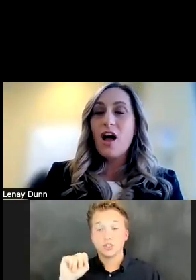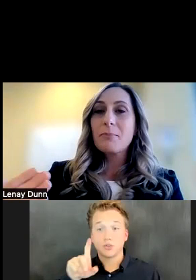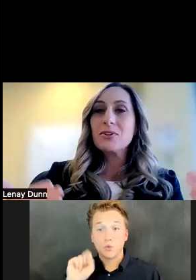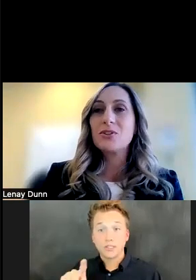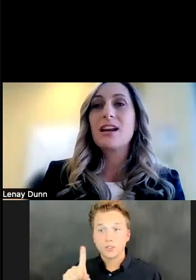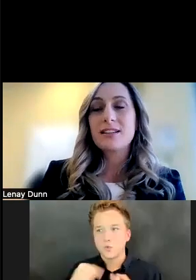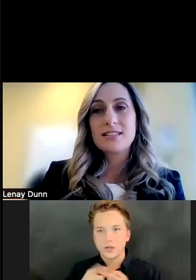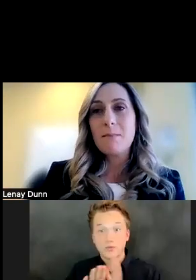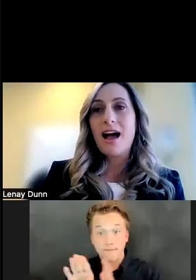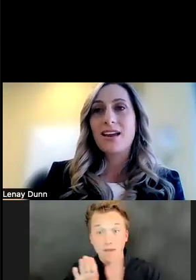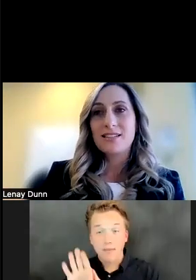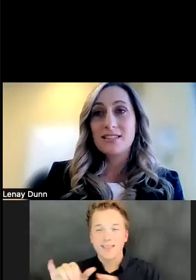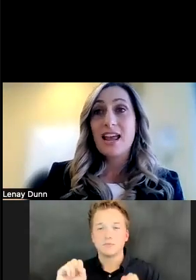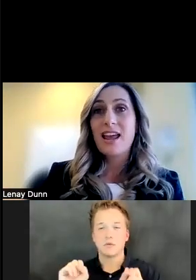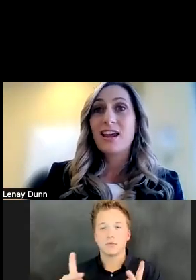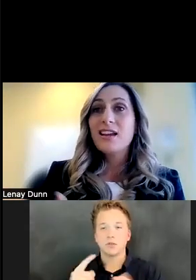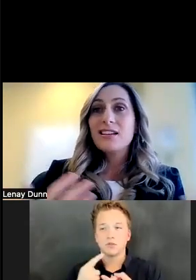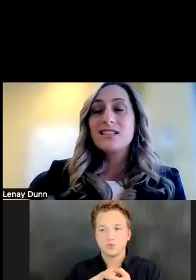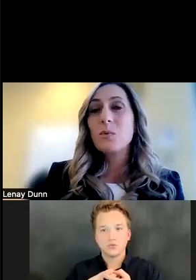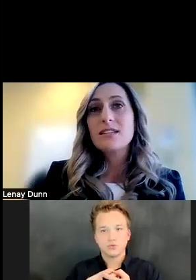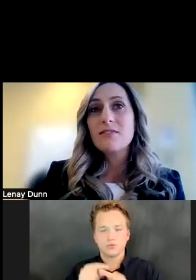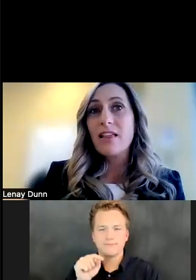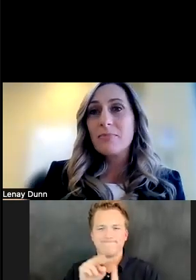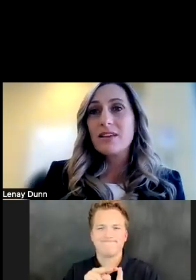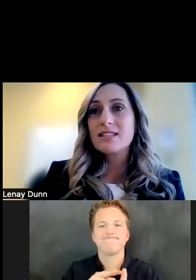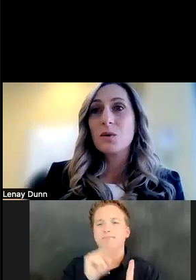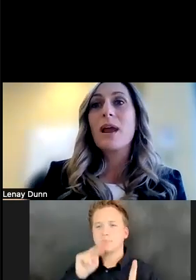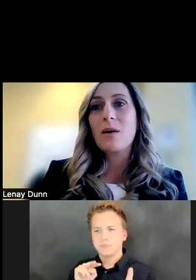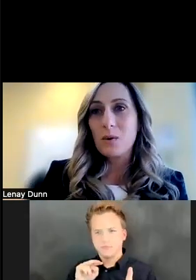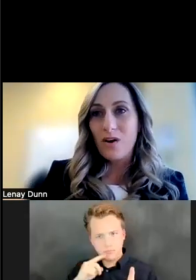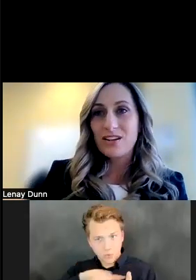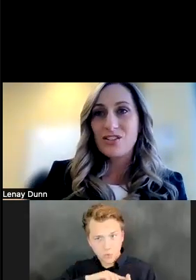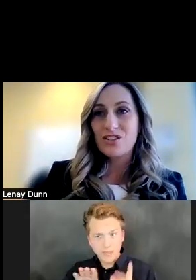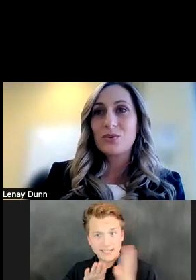an opportunity to step back and say: Did we develop this the way that we wanted to?